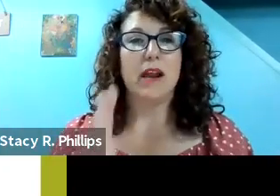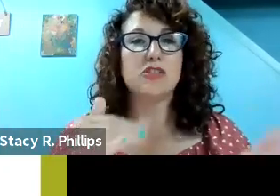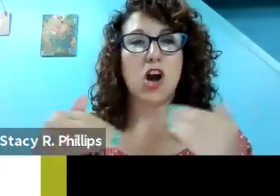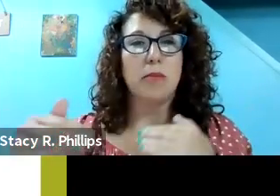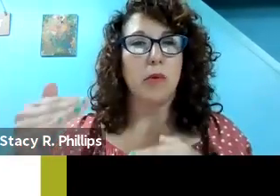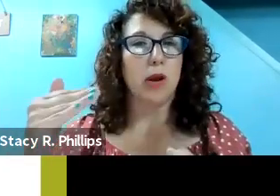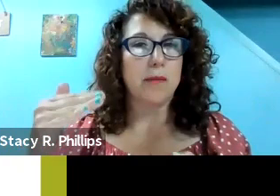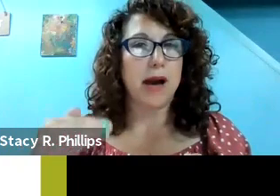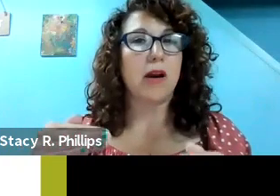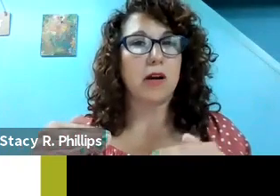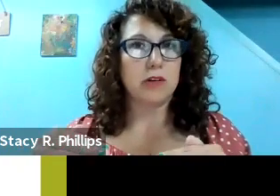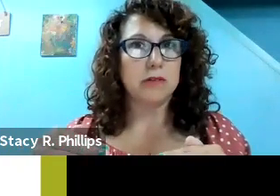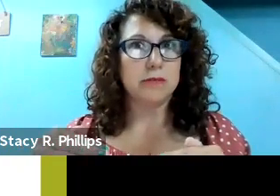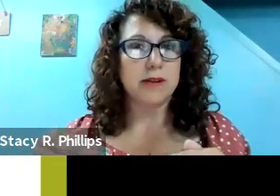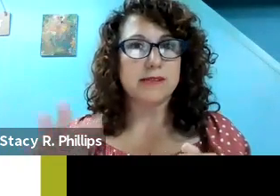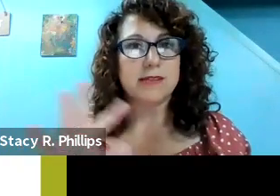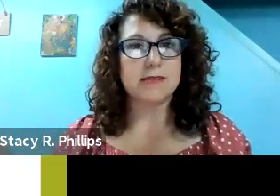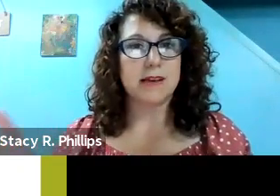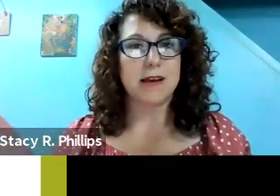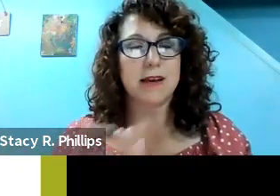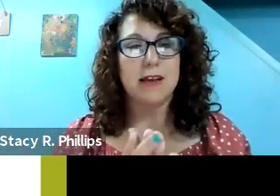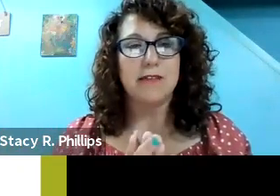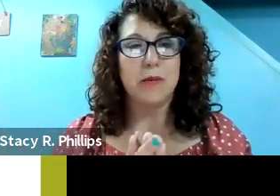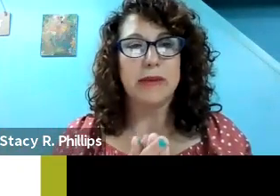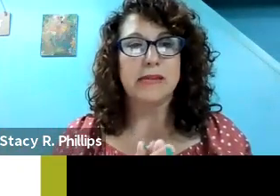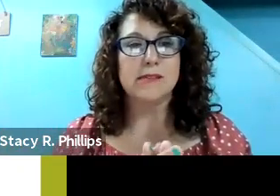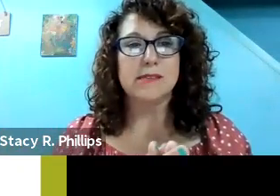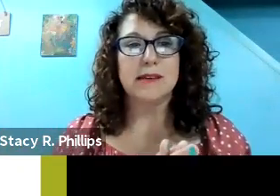And I'll talk more about our loan process in a few minutes.